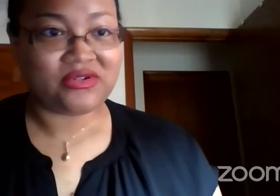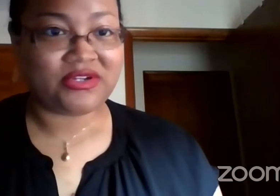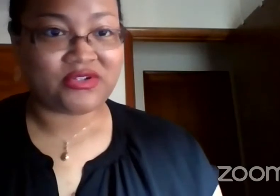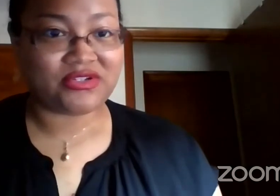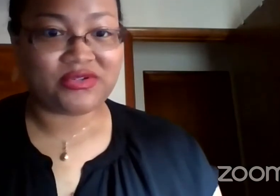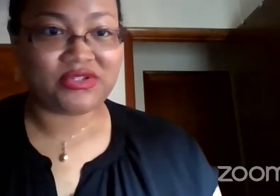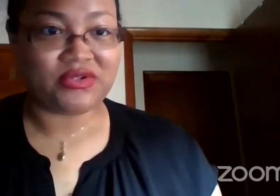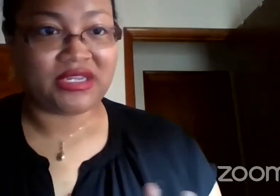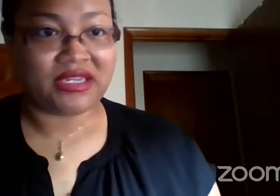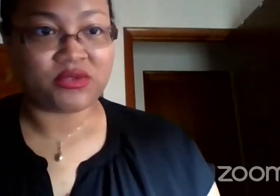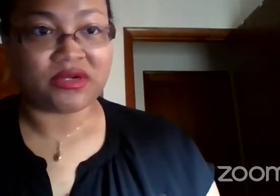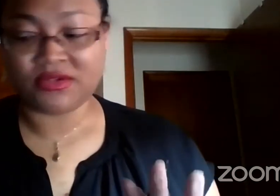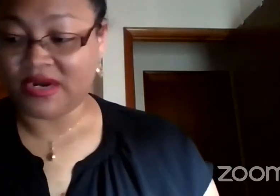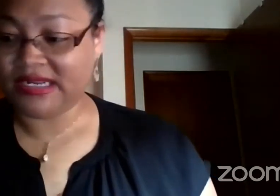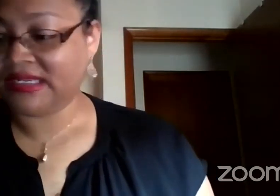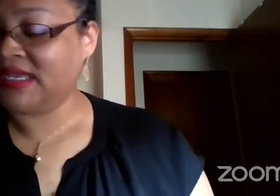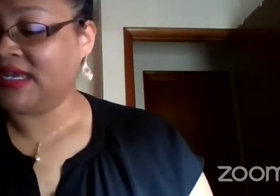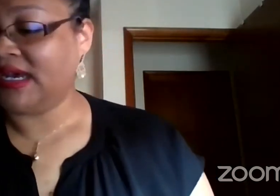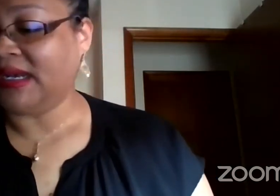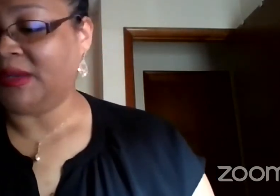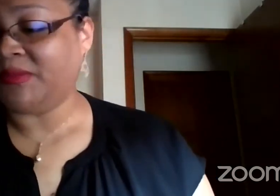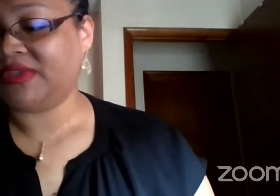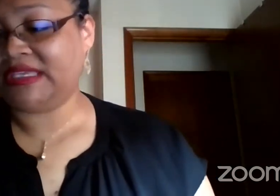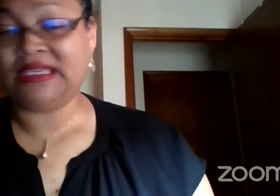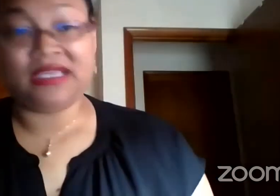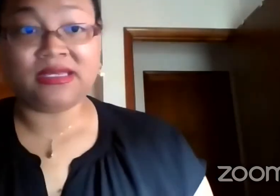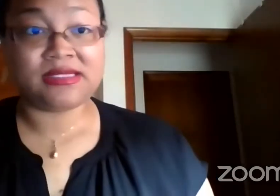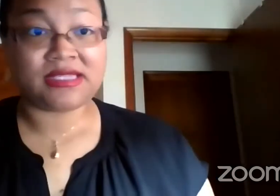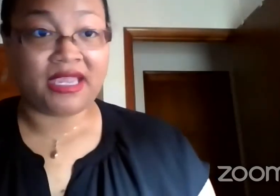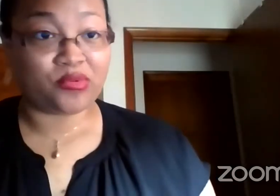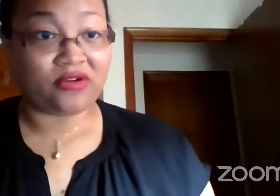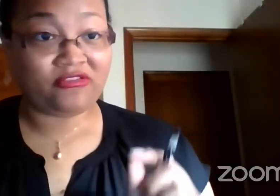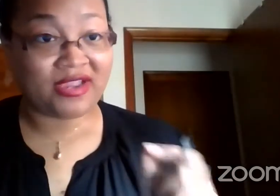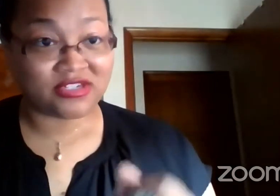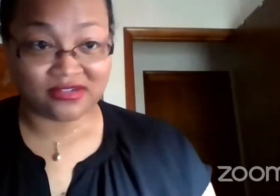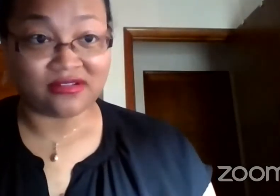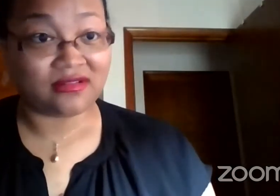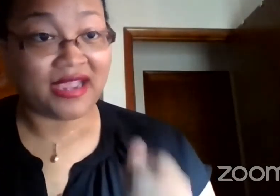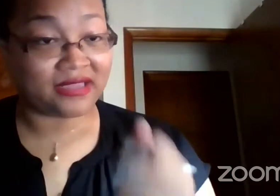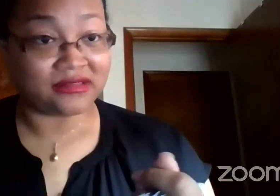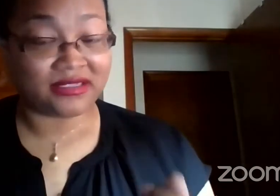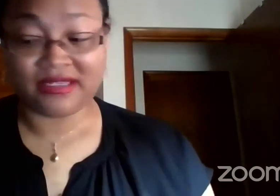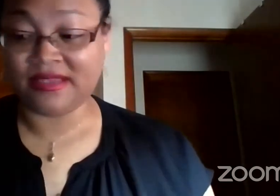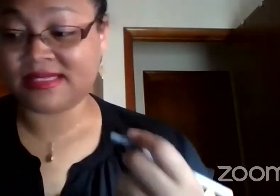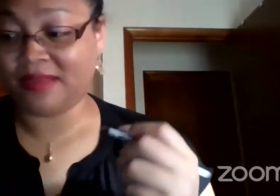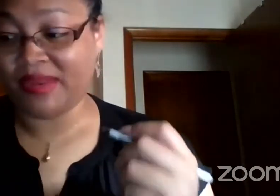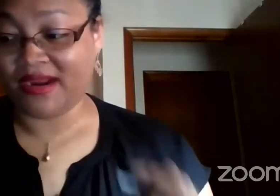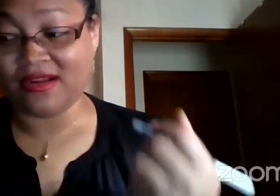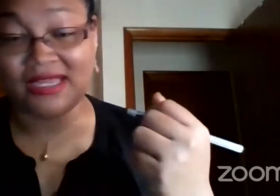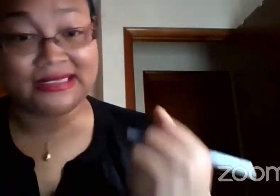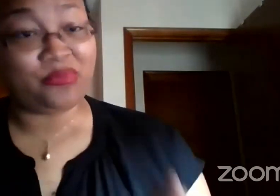want to introduce you to Antoine Craig. He is a professional athlete. He is a paraOlympian.